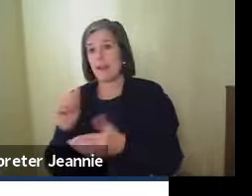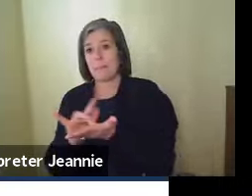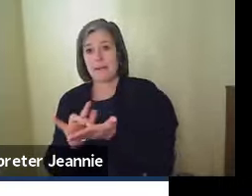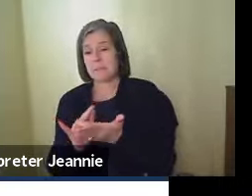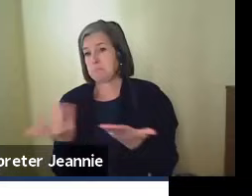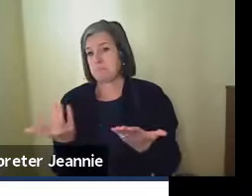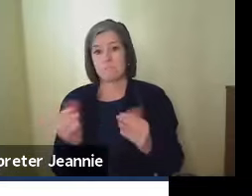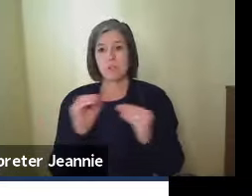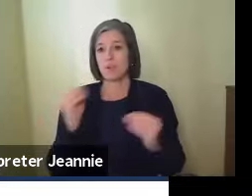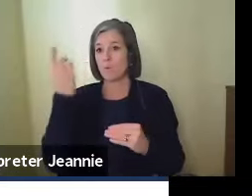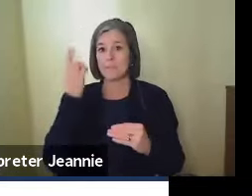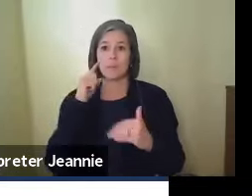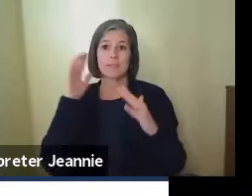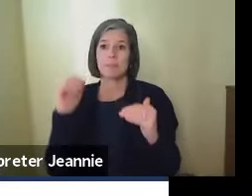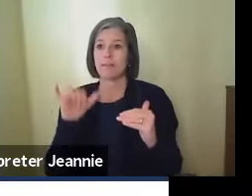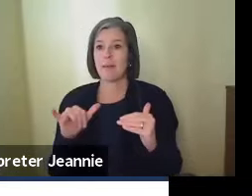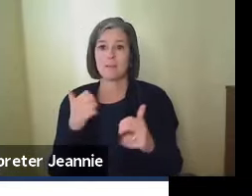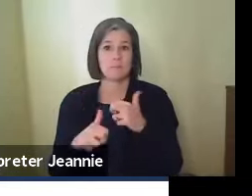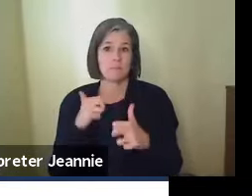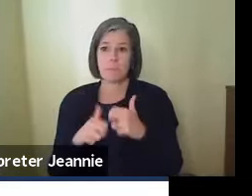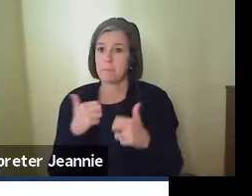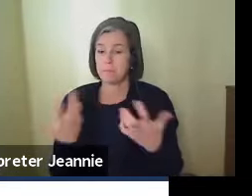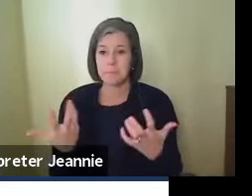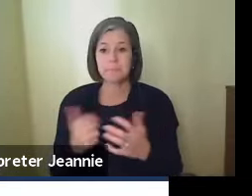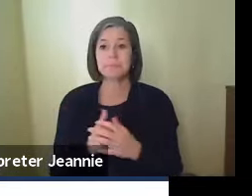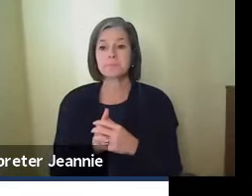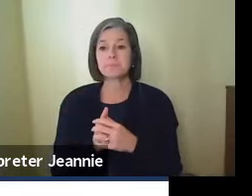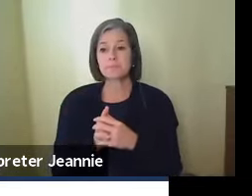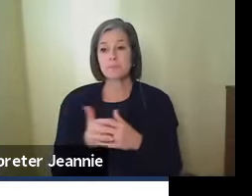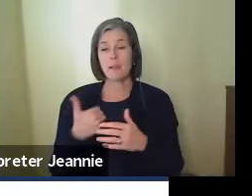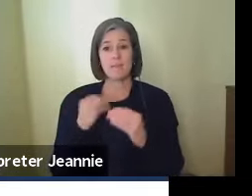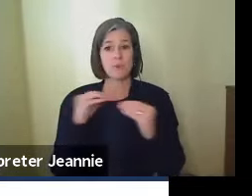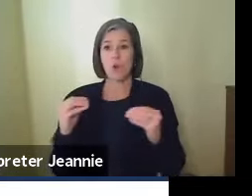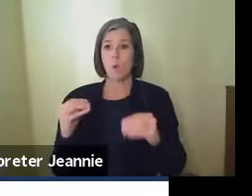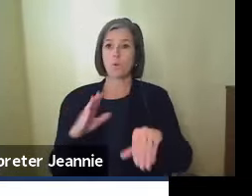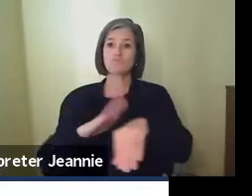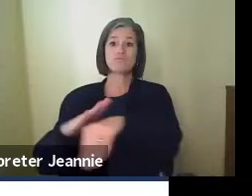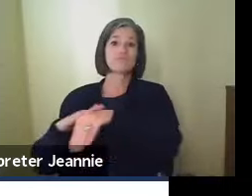really to expect that to be a problem. So there are no cautions around